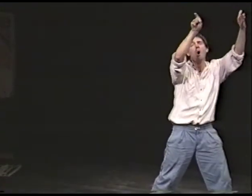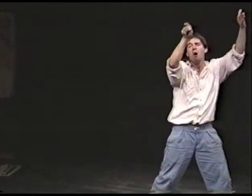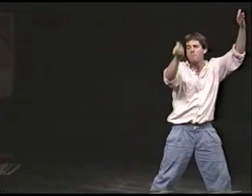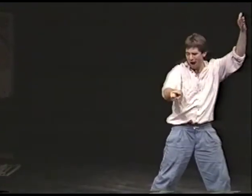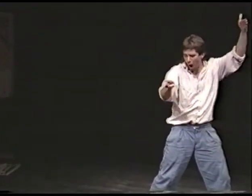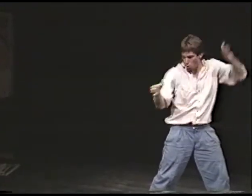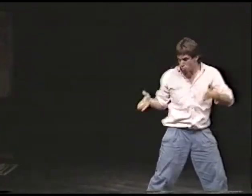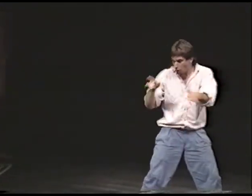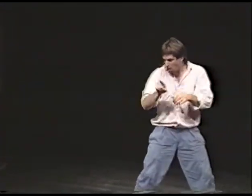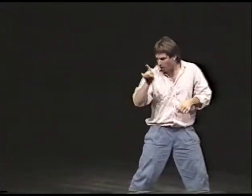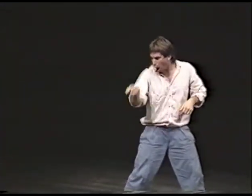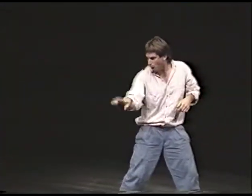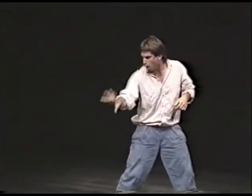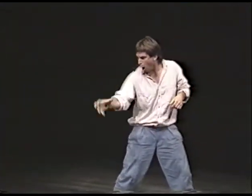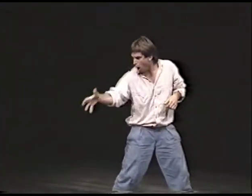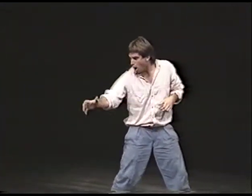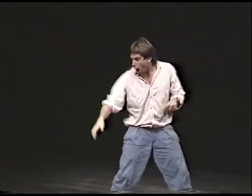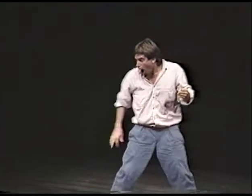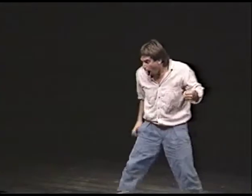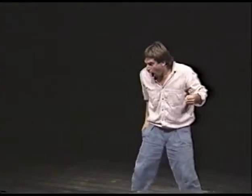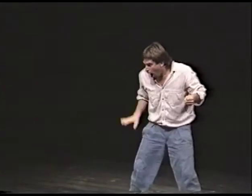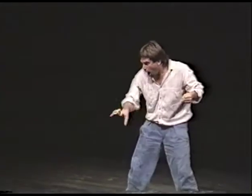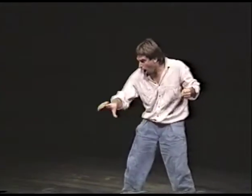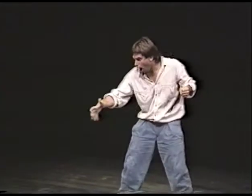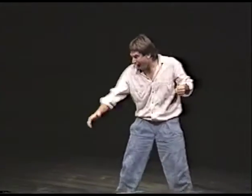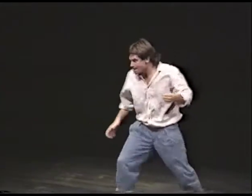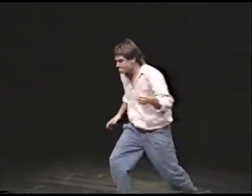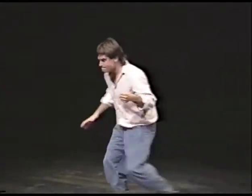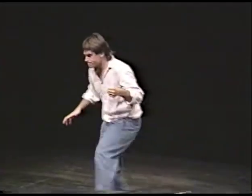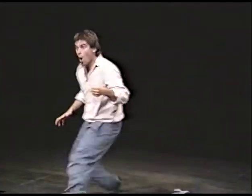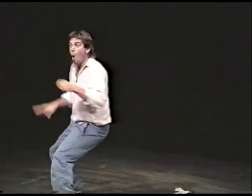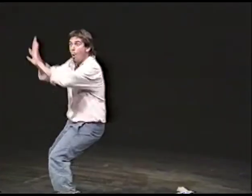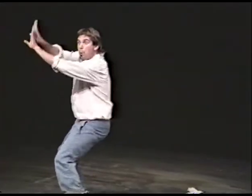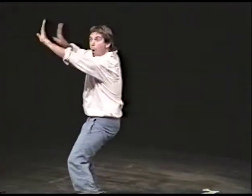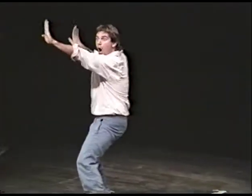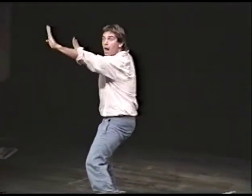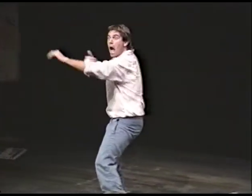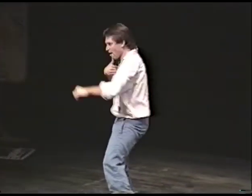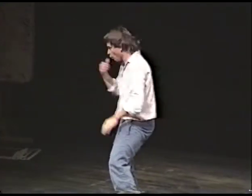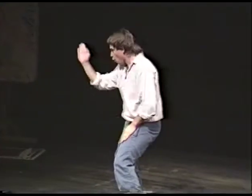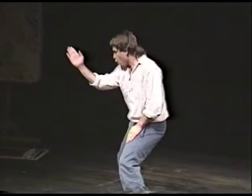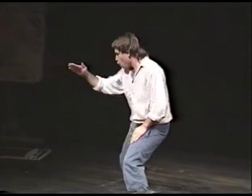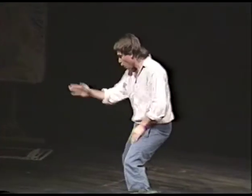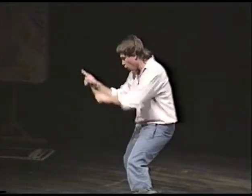hits a wall of white clay and bounces, chased by the boy